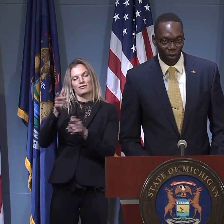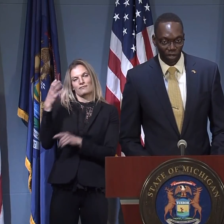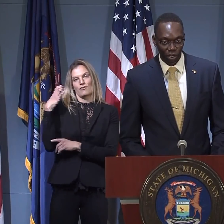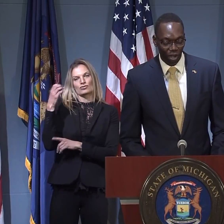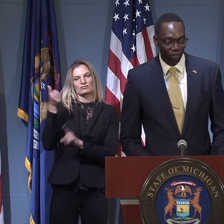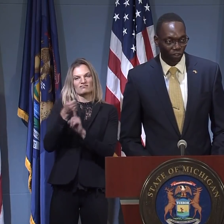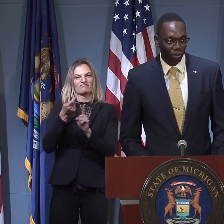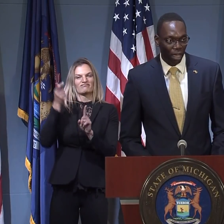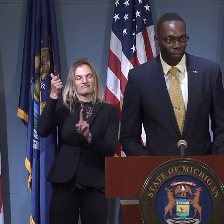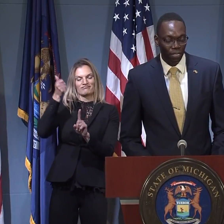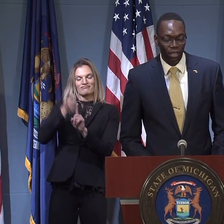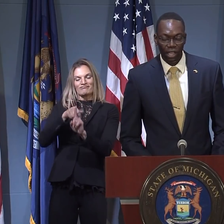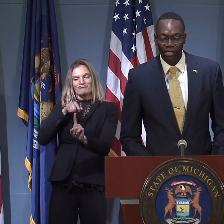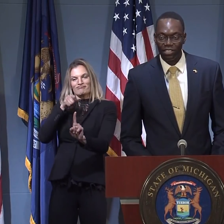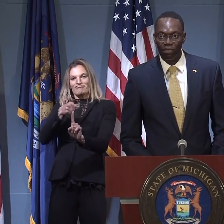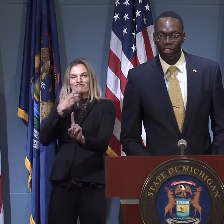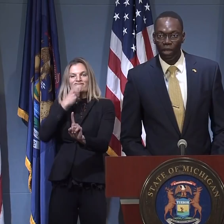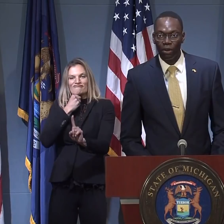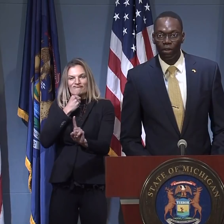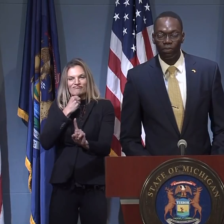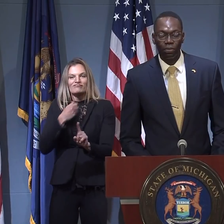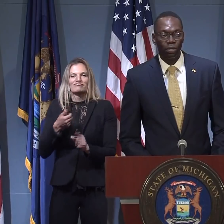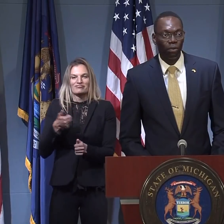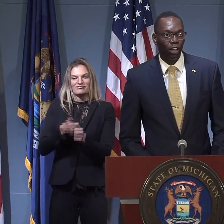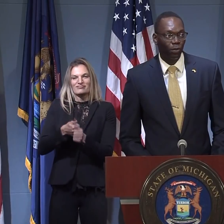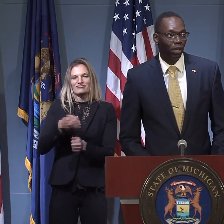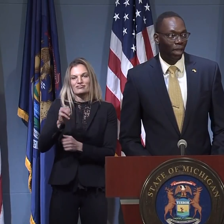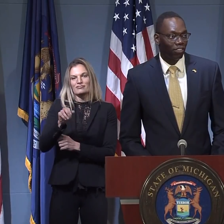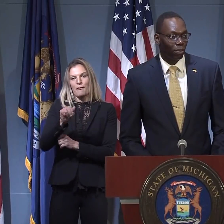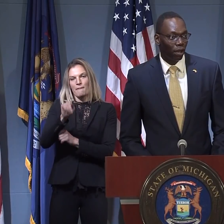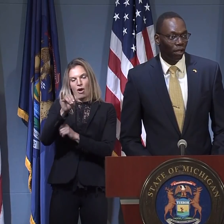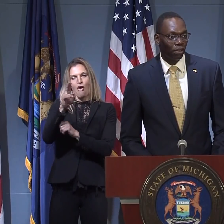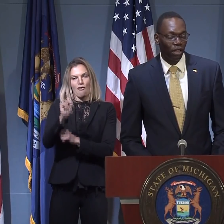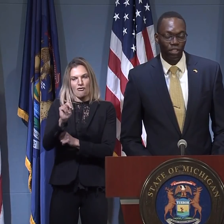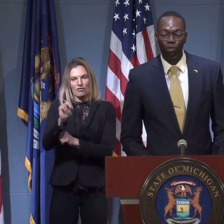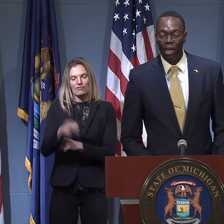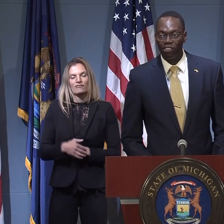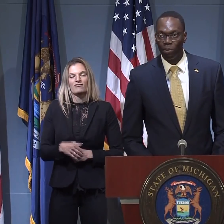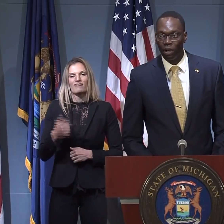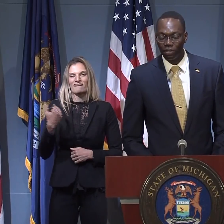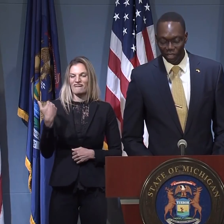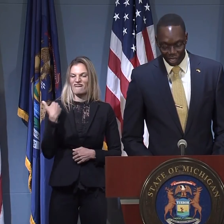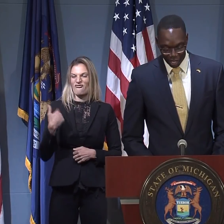PEOPLE WHO SADLY HAS LEFT US DURING THIS PANDEMIC, AND THIS WAS ONE OF MY BASKETBALL